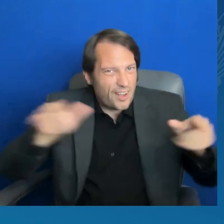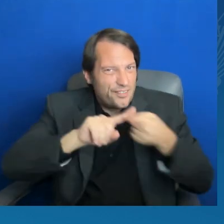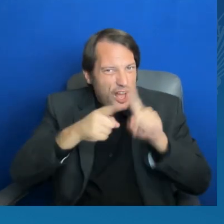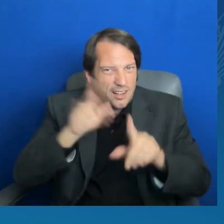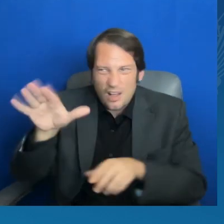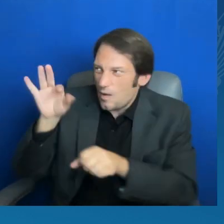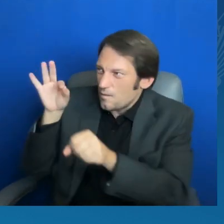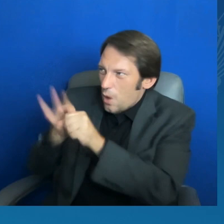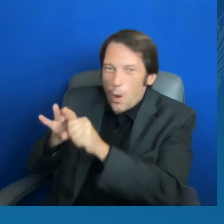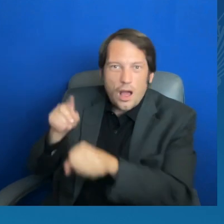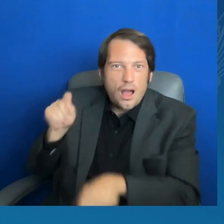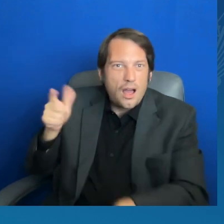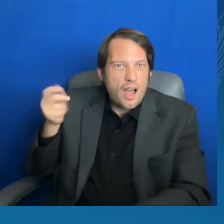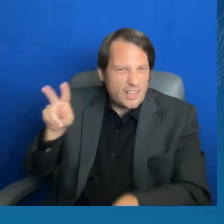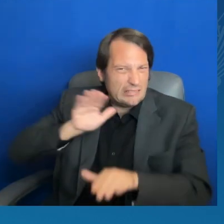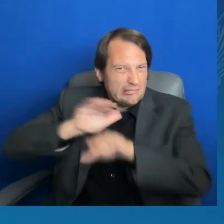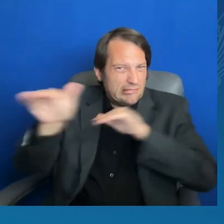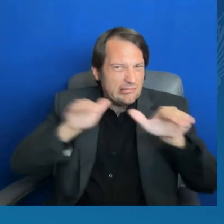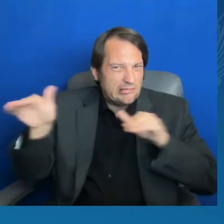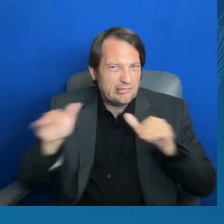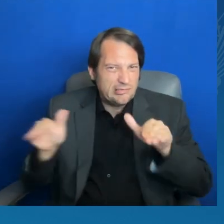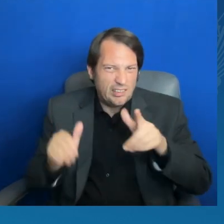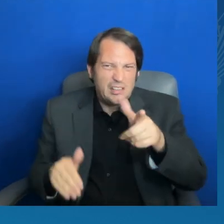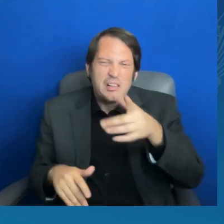The Vice President: I -- as Vice President of the United States,